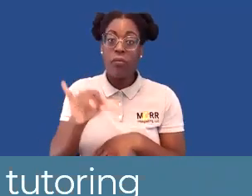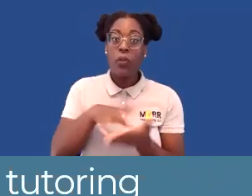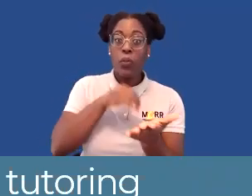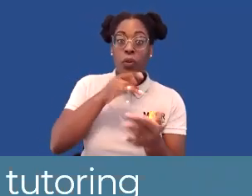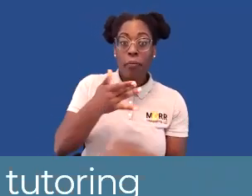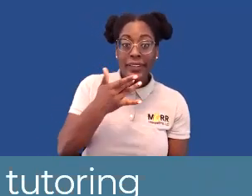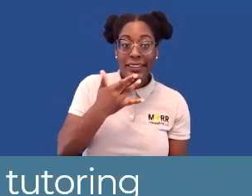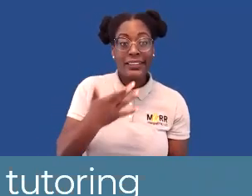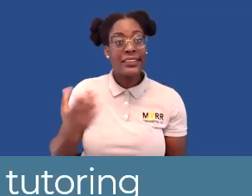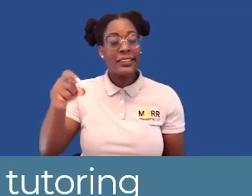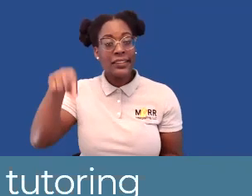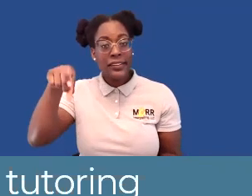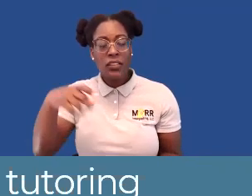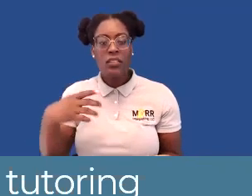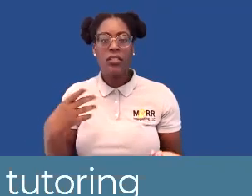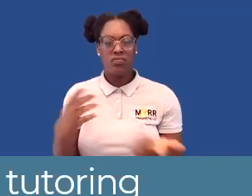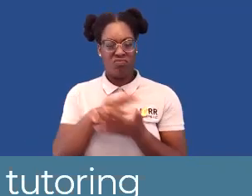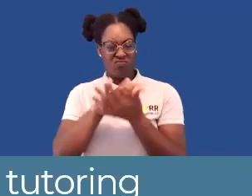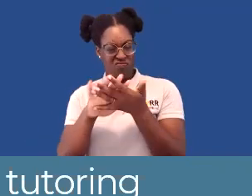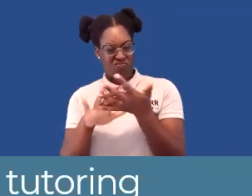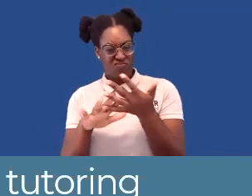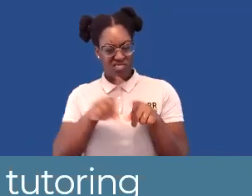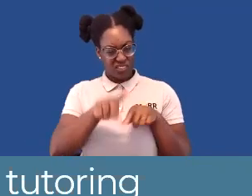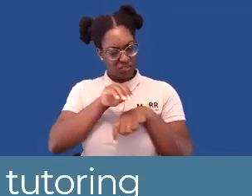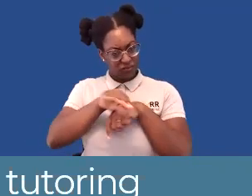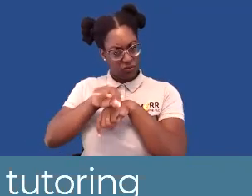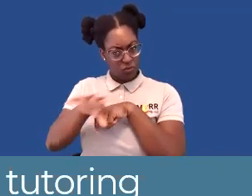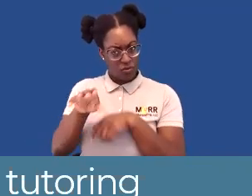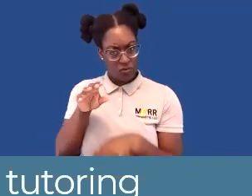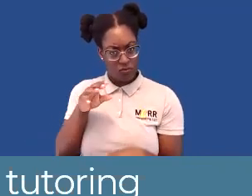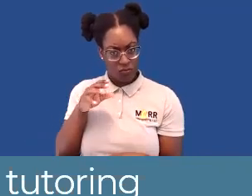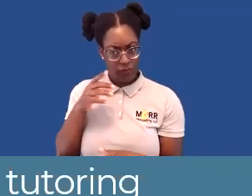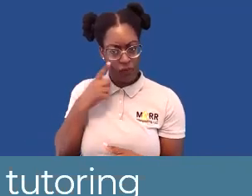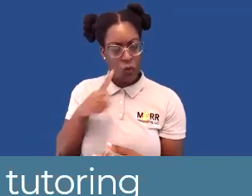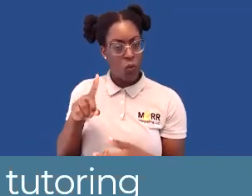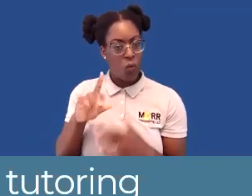And so synchronous may not be appropriate for all learners all the time.